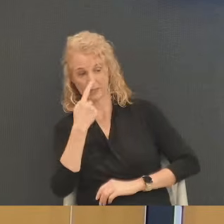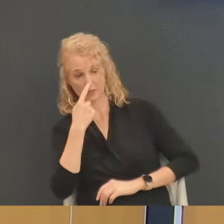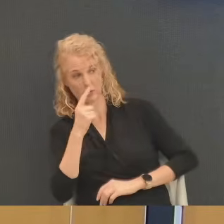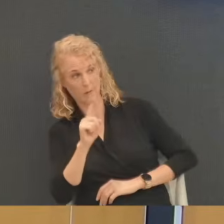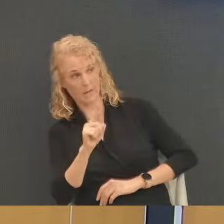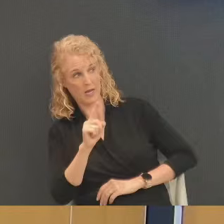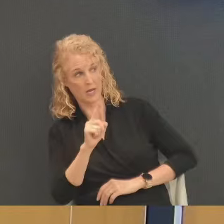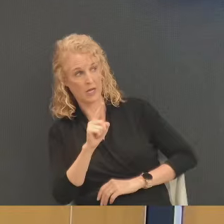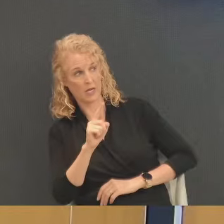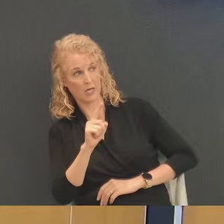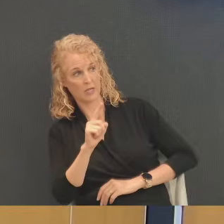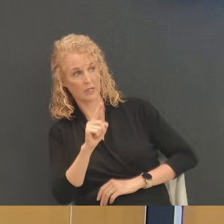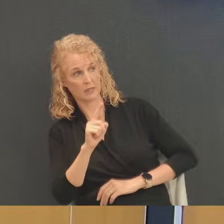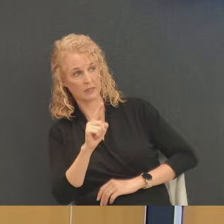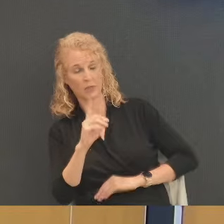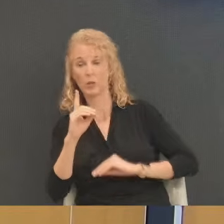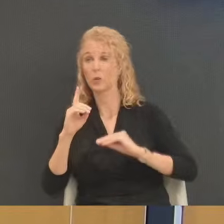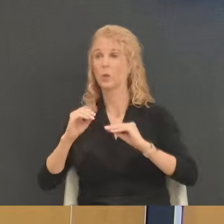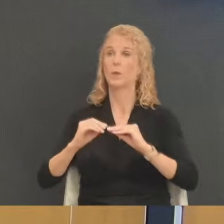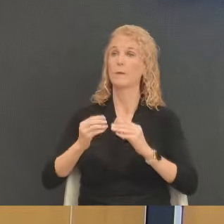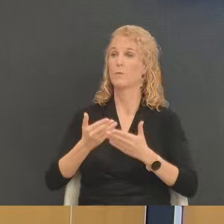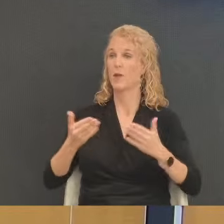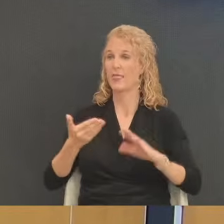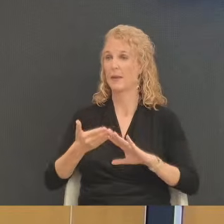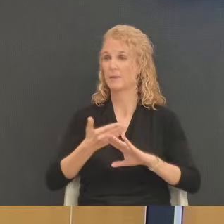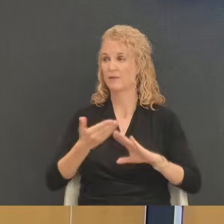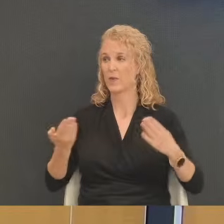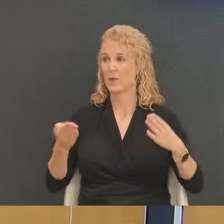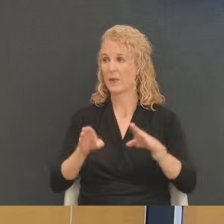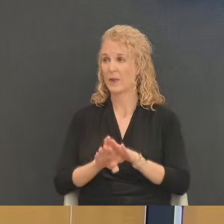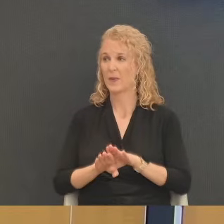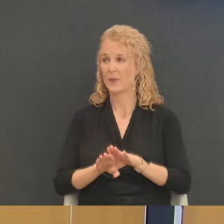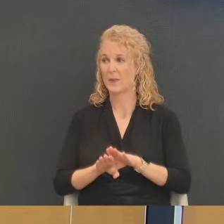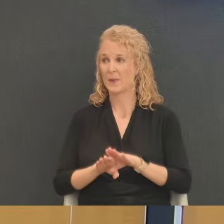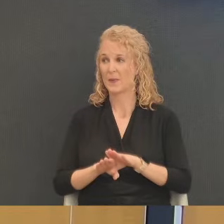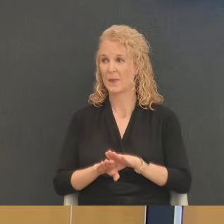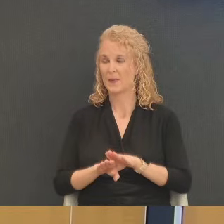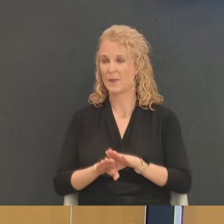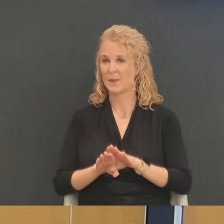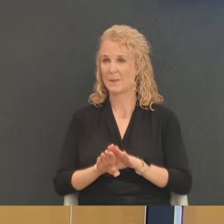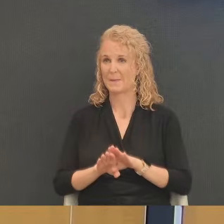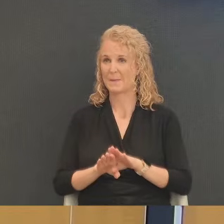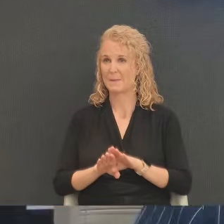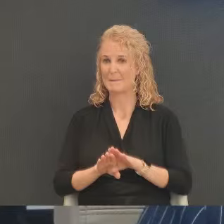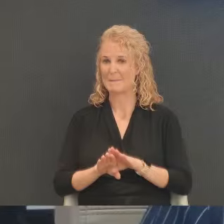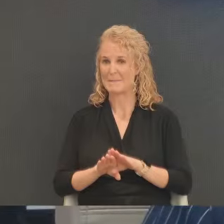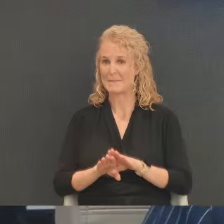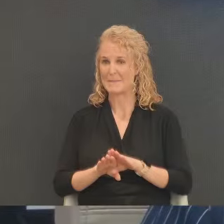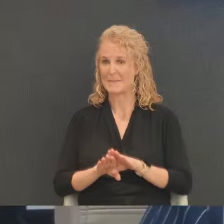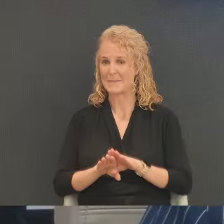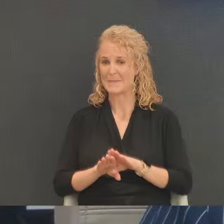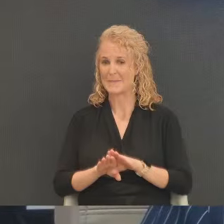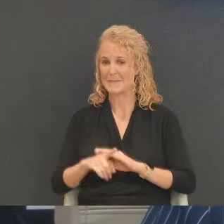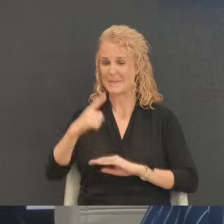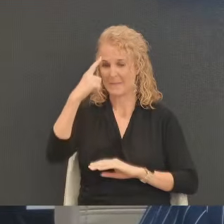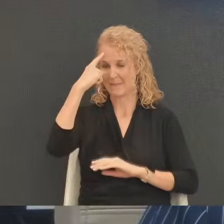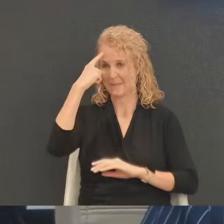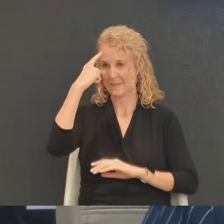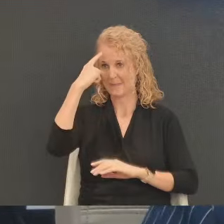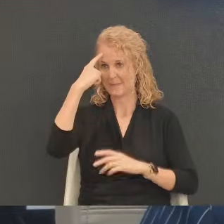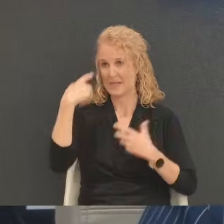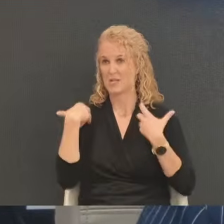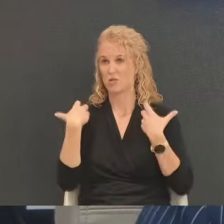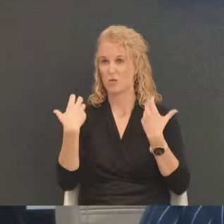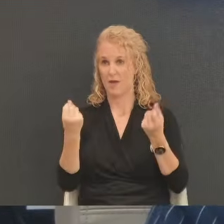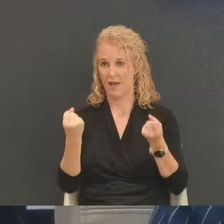make a comment. One more item before we break. I think it's mental health. I've been getting